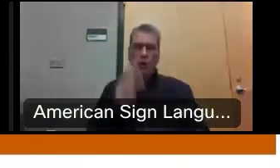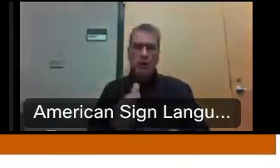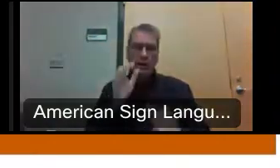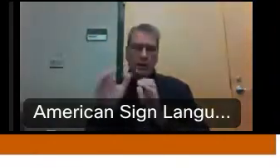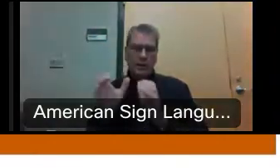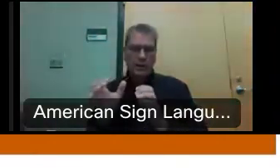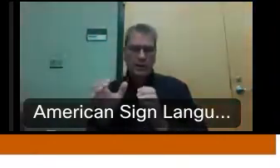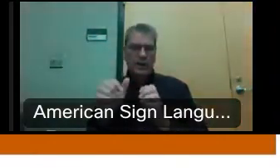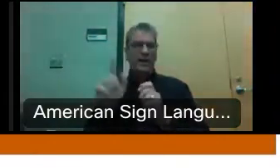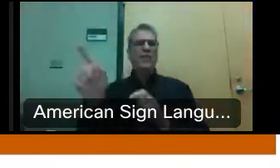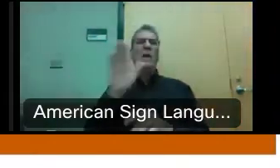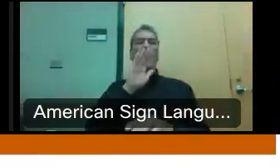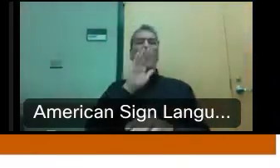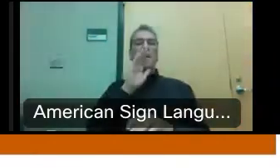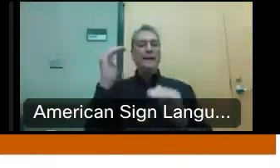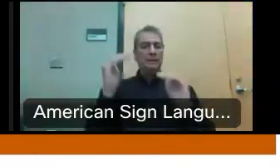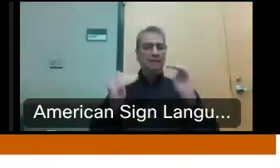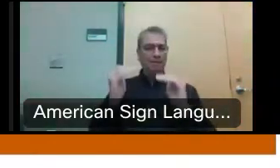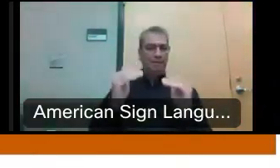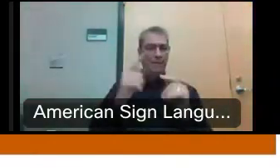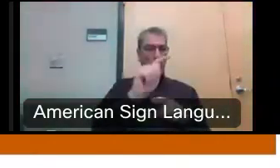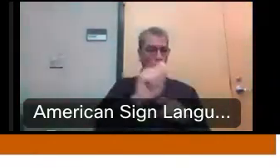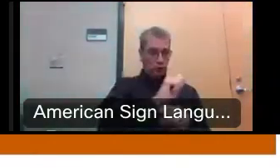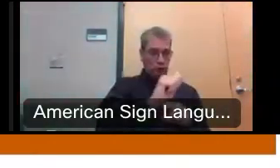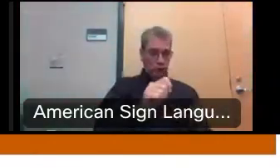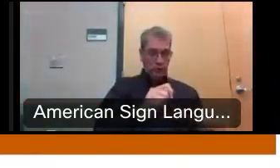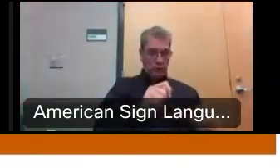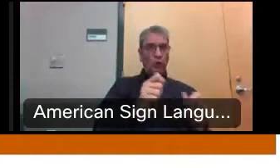Like, there's the best way to do it, she can train you in it. You can get better at it.